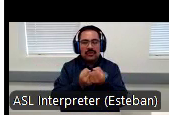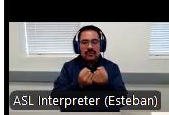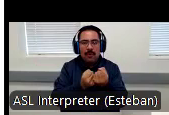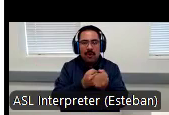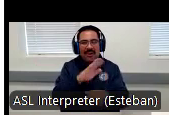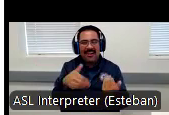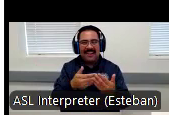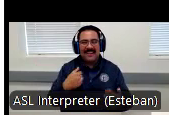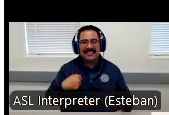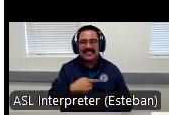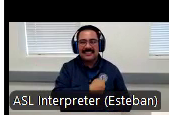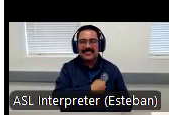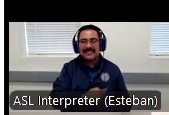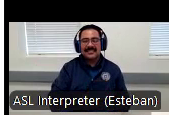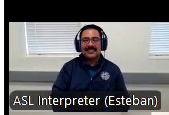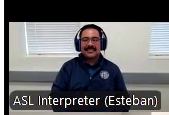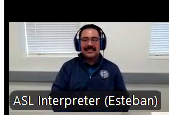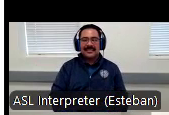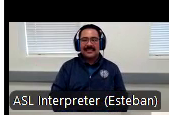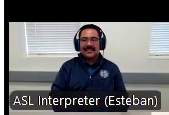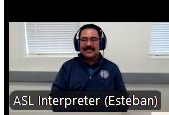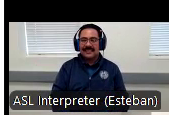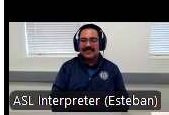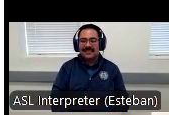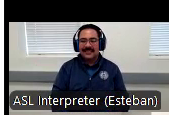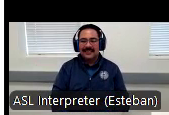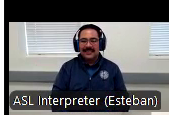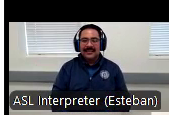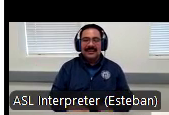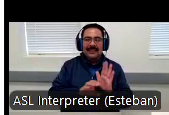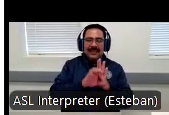Thank you, Commissioner.